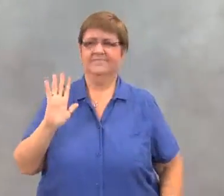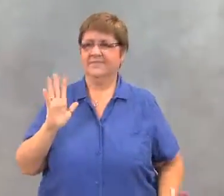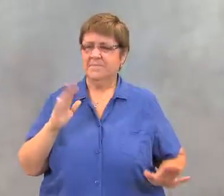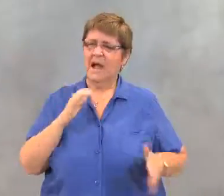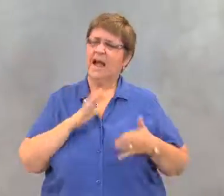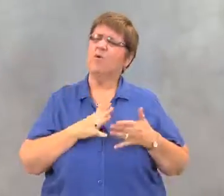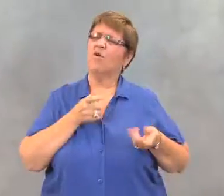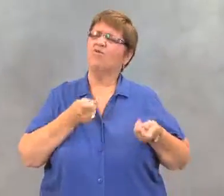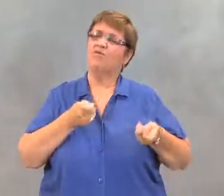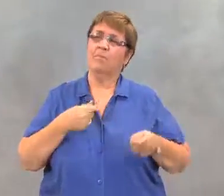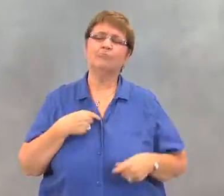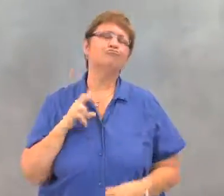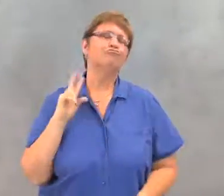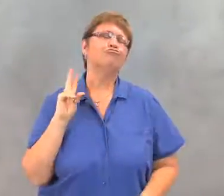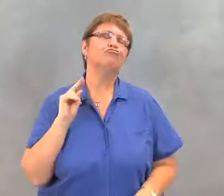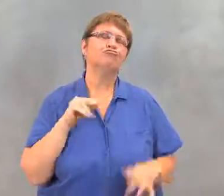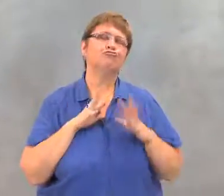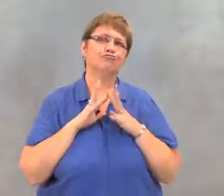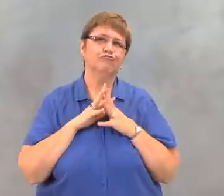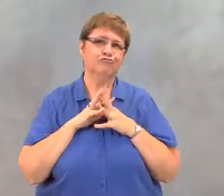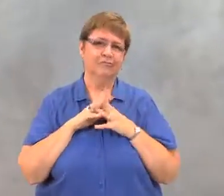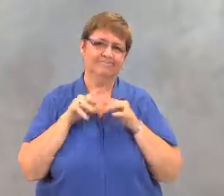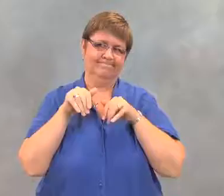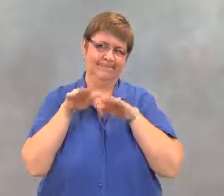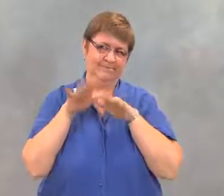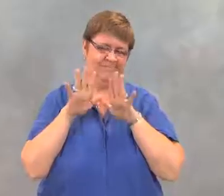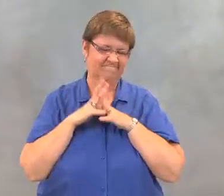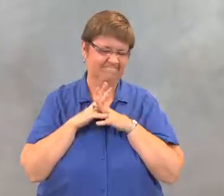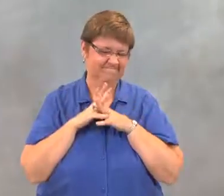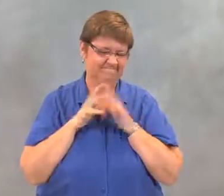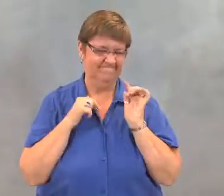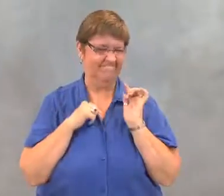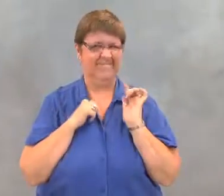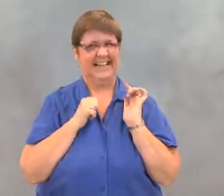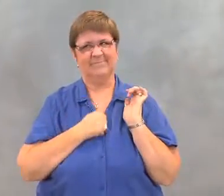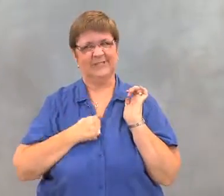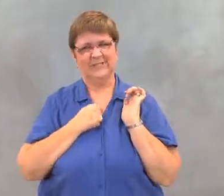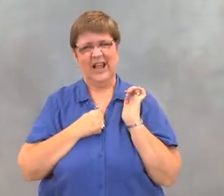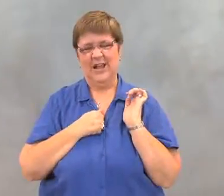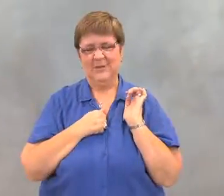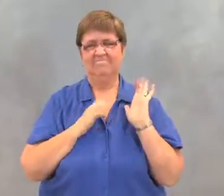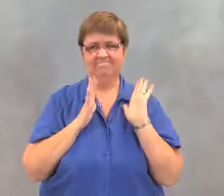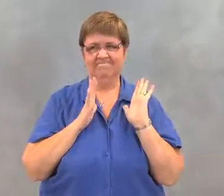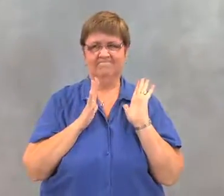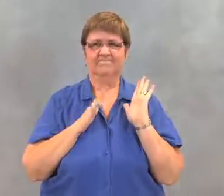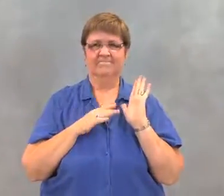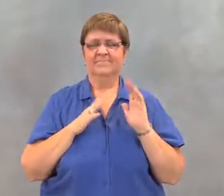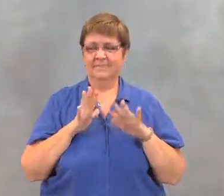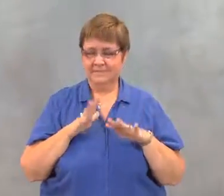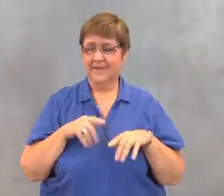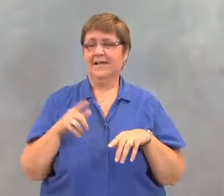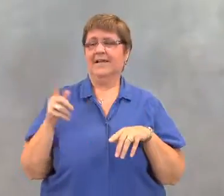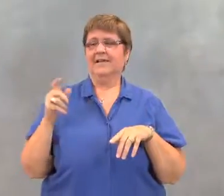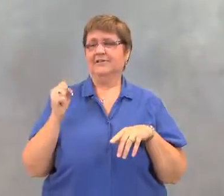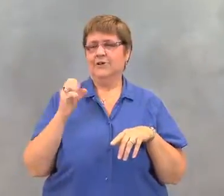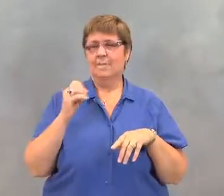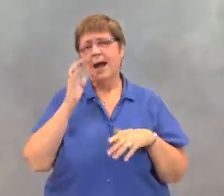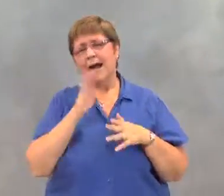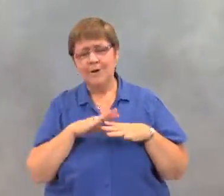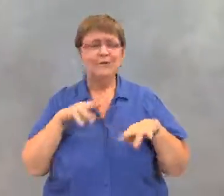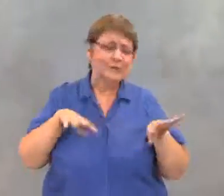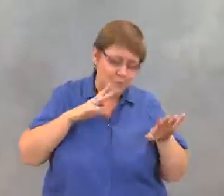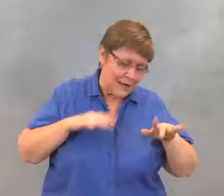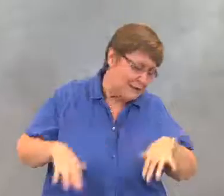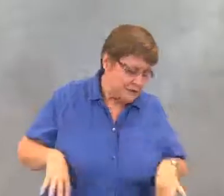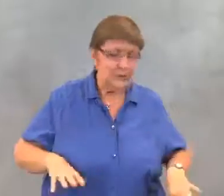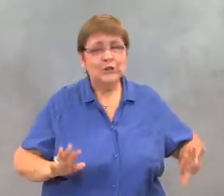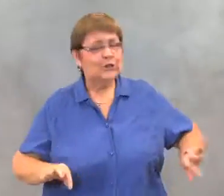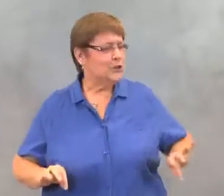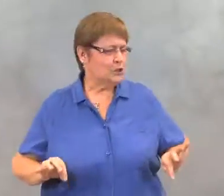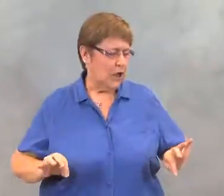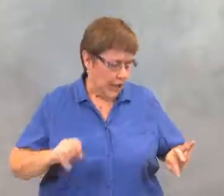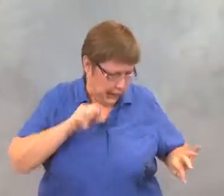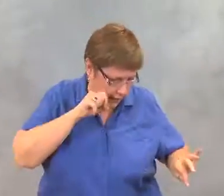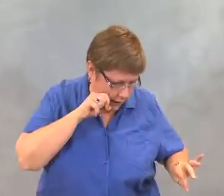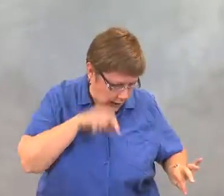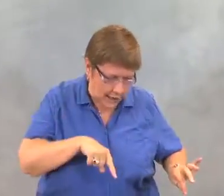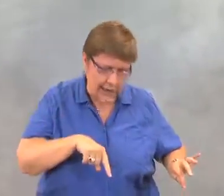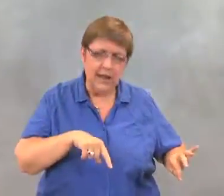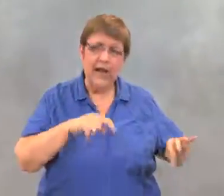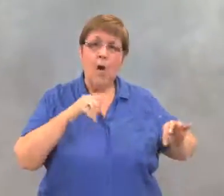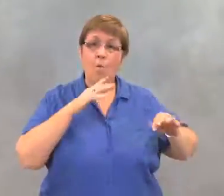He tried to get me to go in, I said, "Sorry, no. You go right on ahead!"